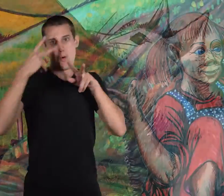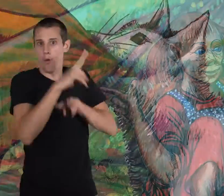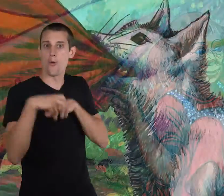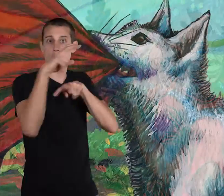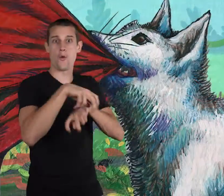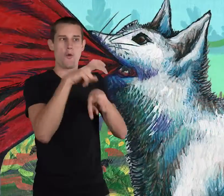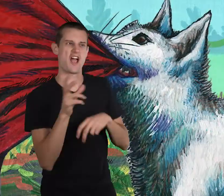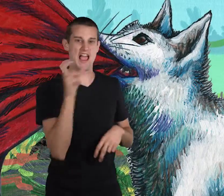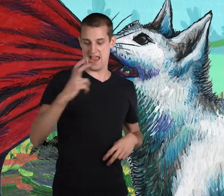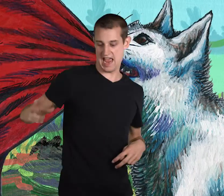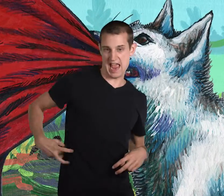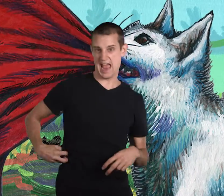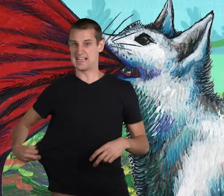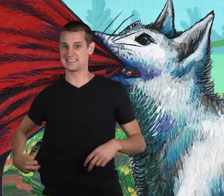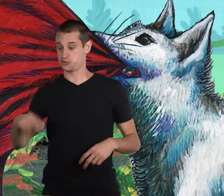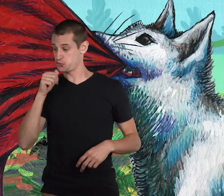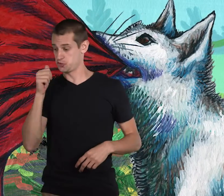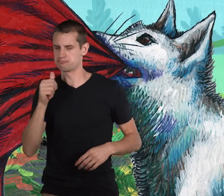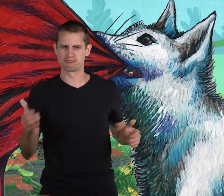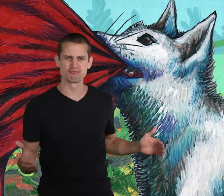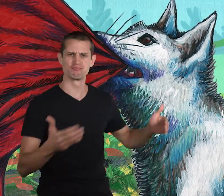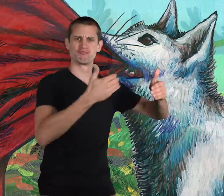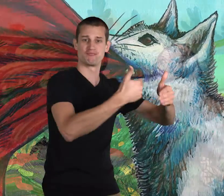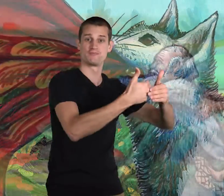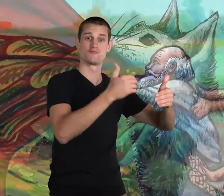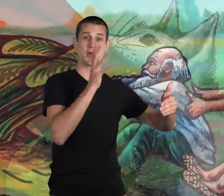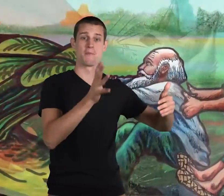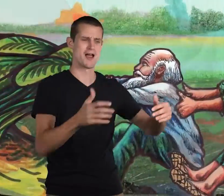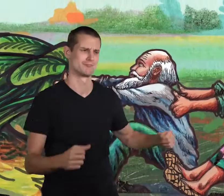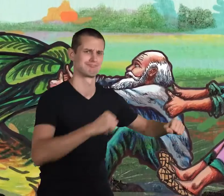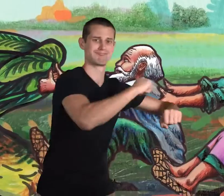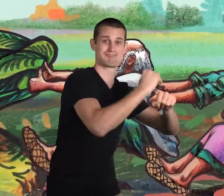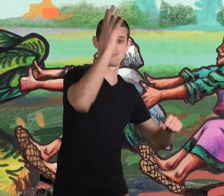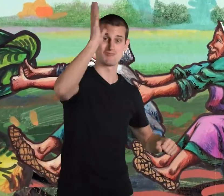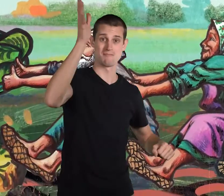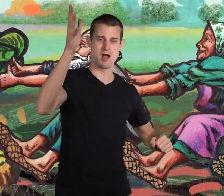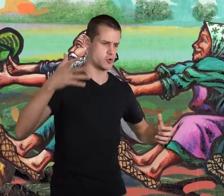The dog pulled the granddaughter, the granddaughter pulled the grandma, the grandma pulled the grandpa, and grandpa pulled on the turnip.